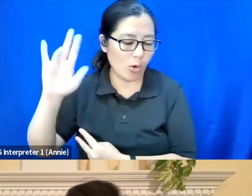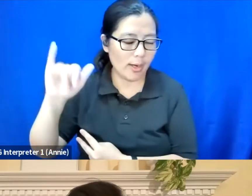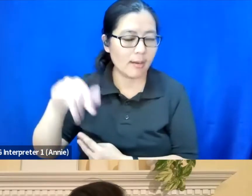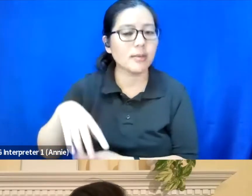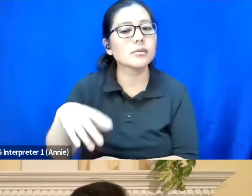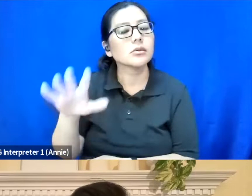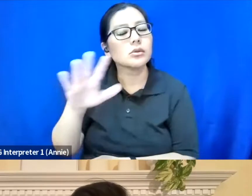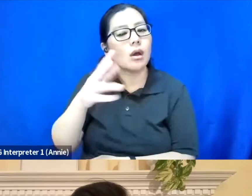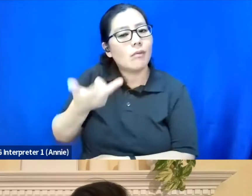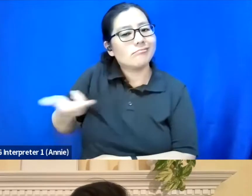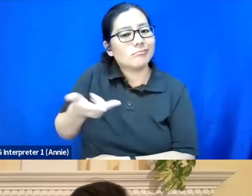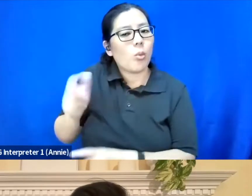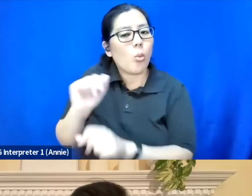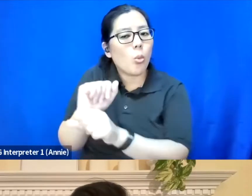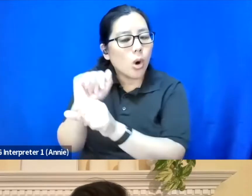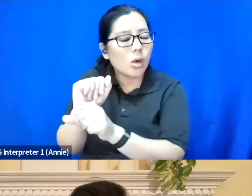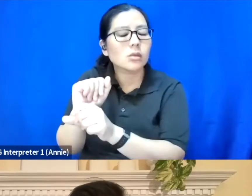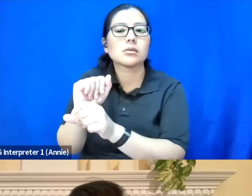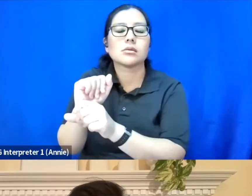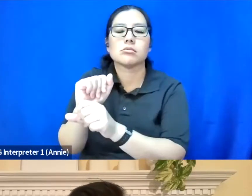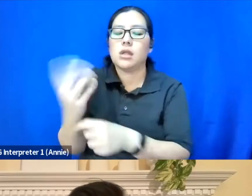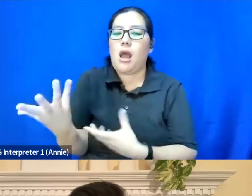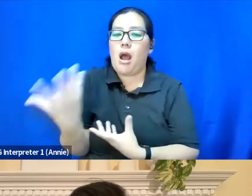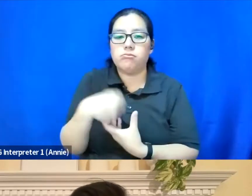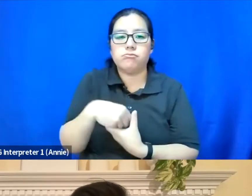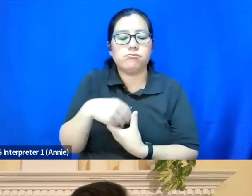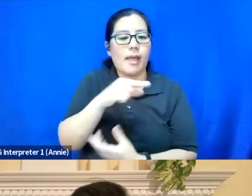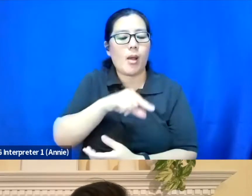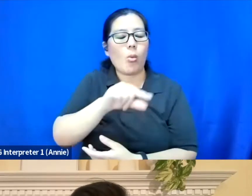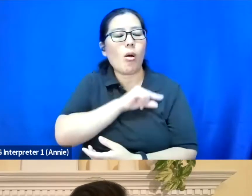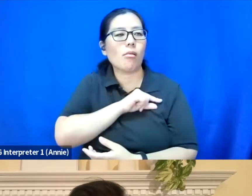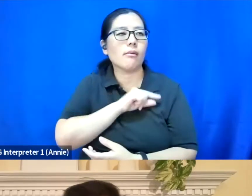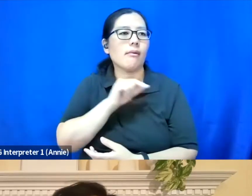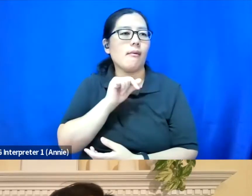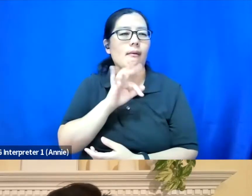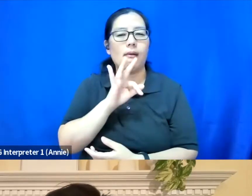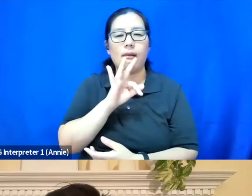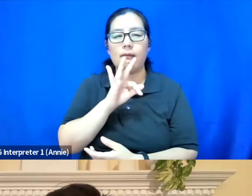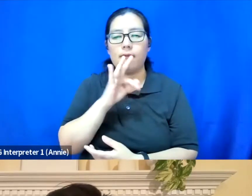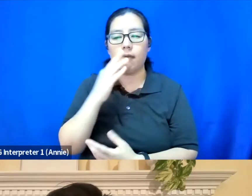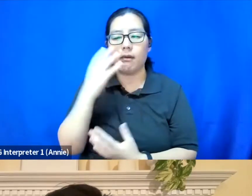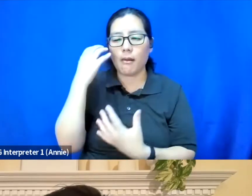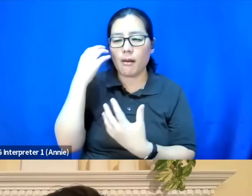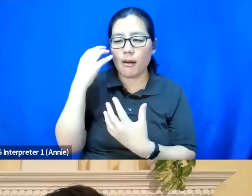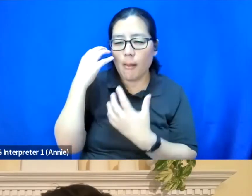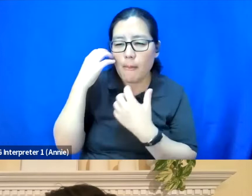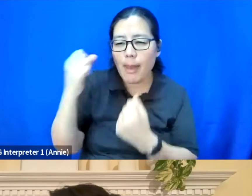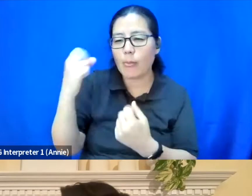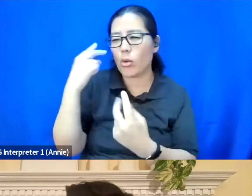about that, and how you wanted to challenge the idea of memoir or of essay -- and these types of collections.